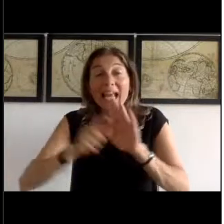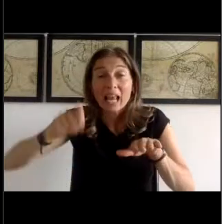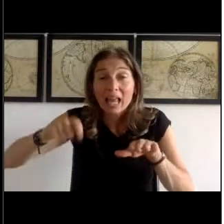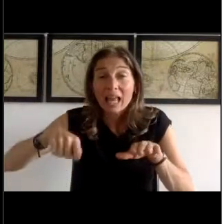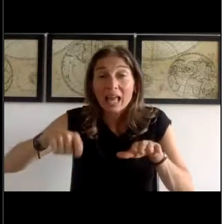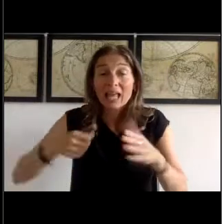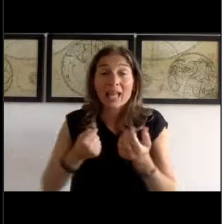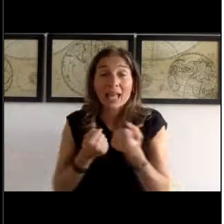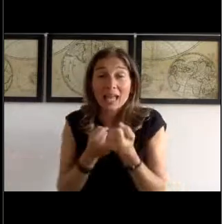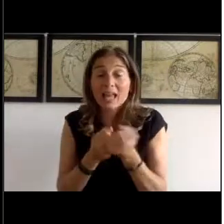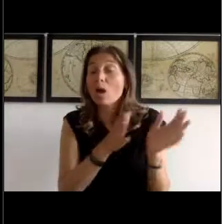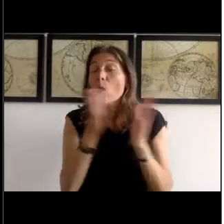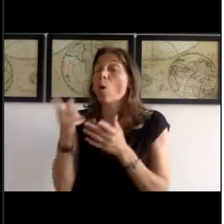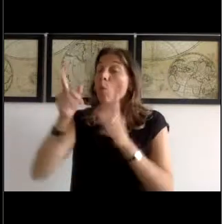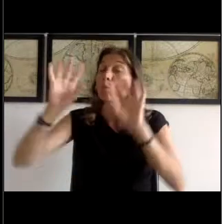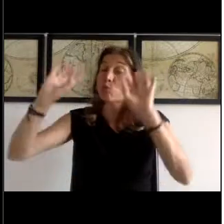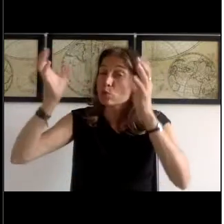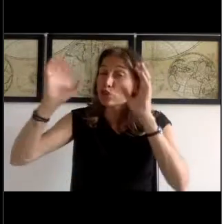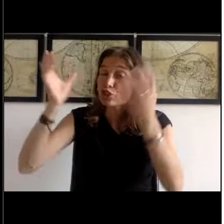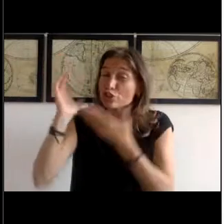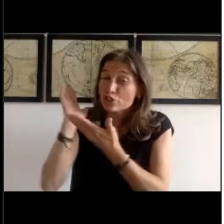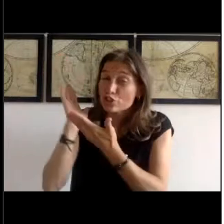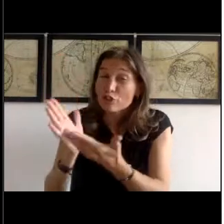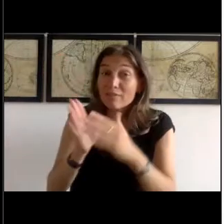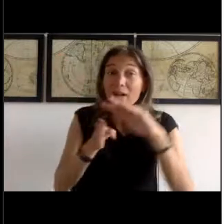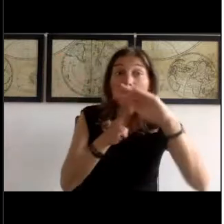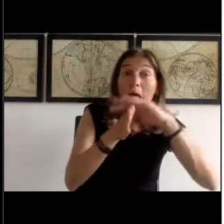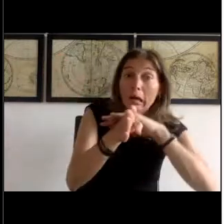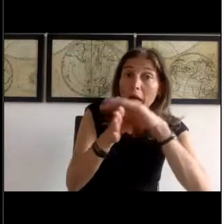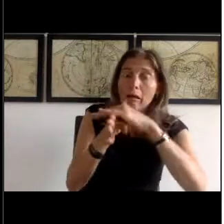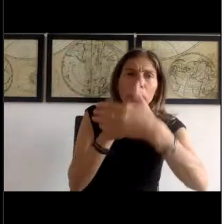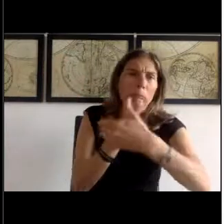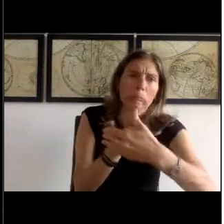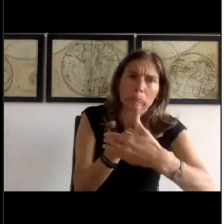But, Virginia was also tackling one important point, the collaboration